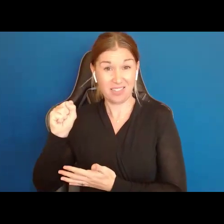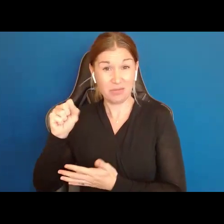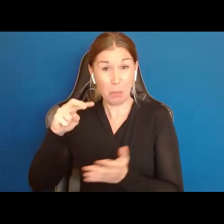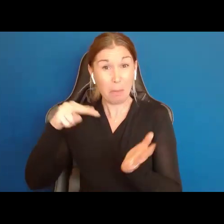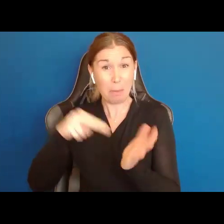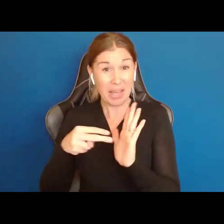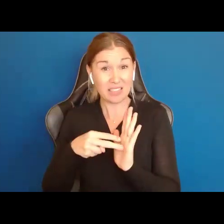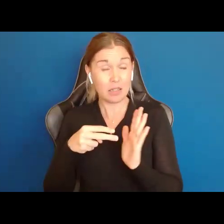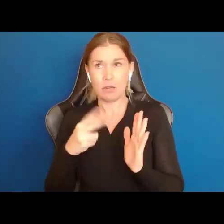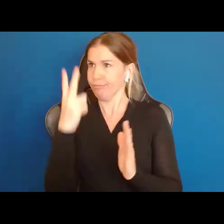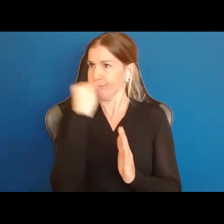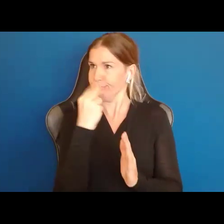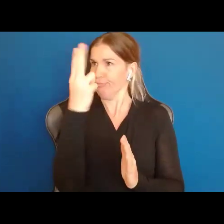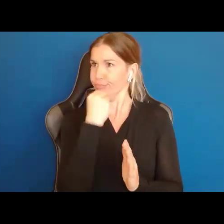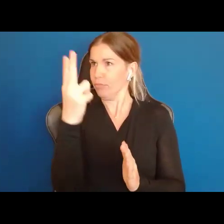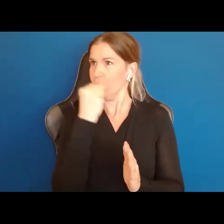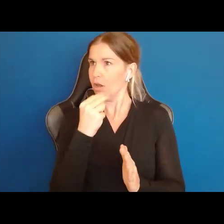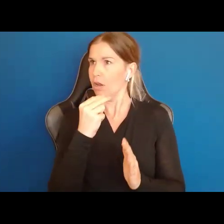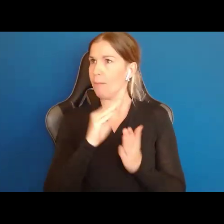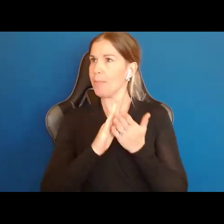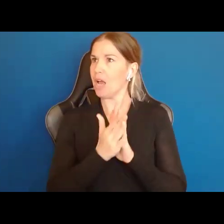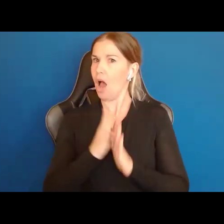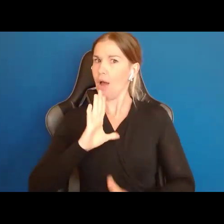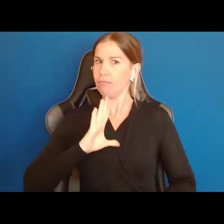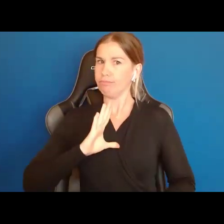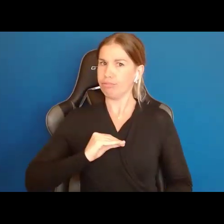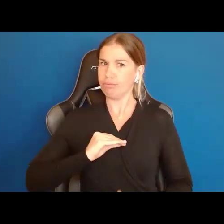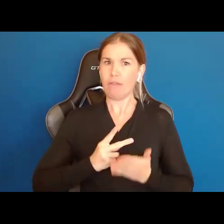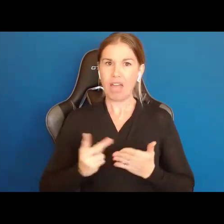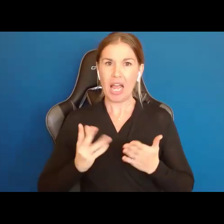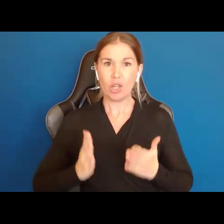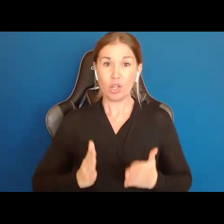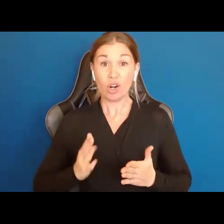cannot do things will see it as a personal failure, and then will not attempt new things,